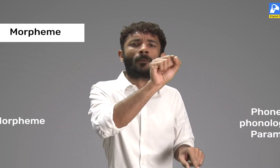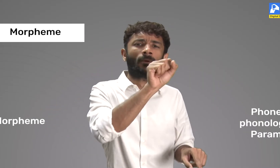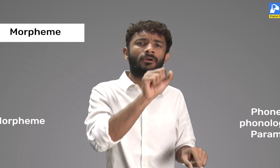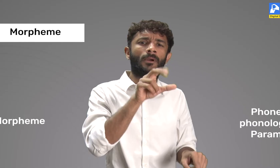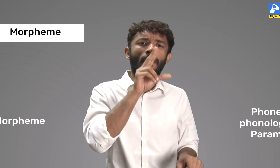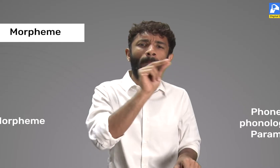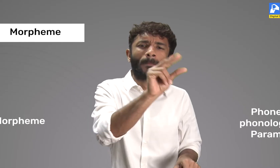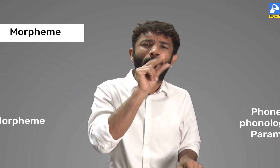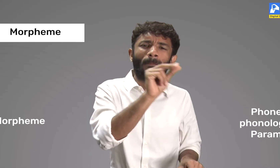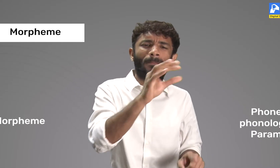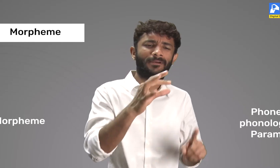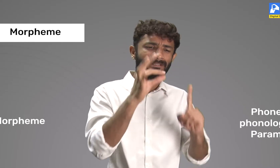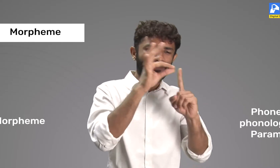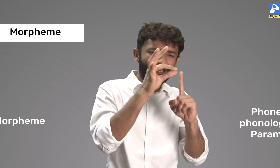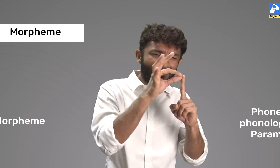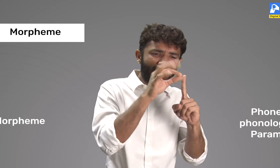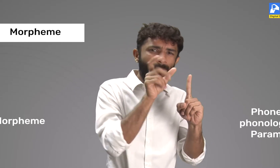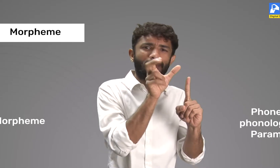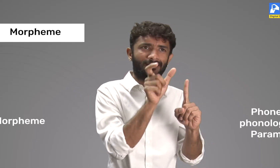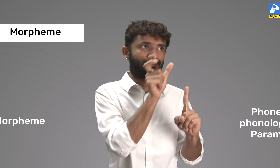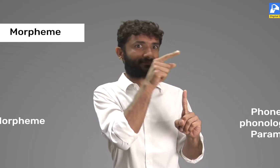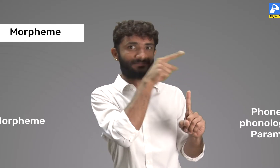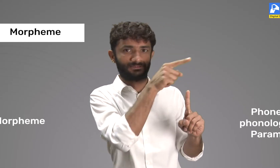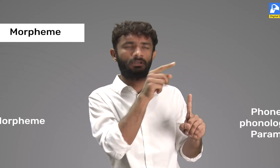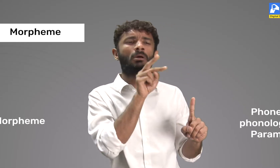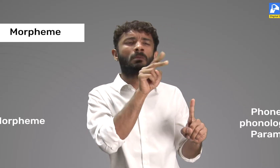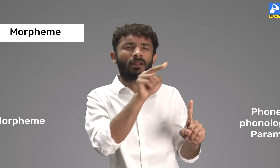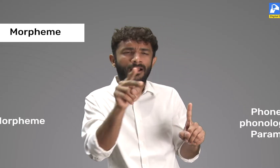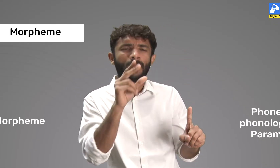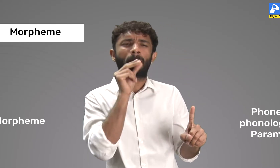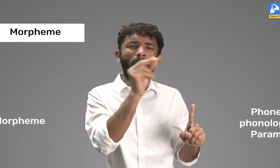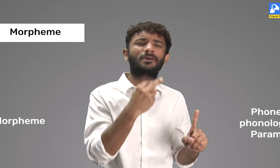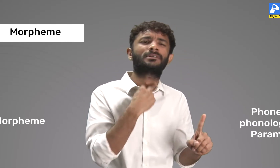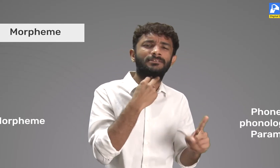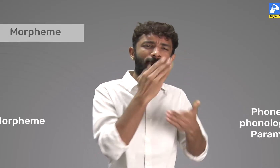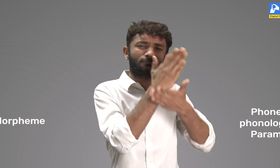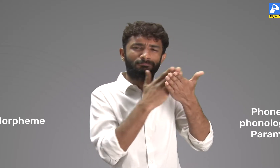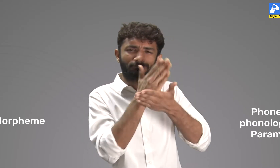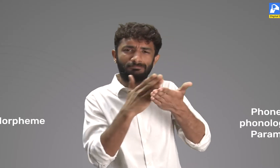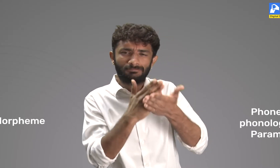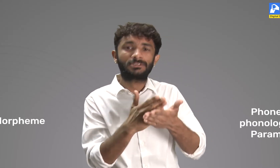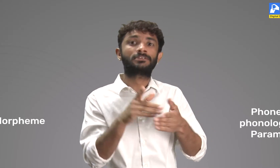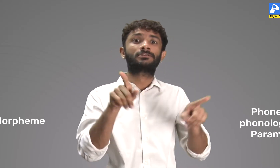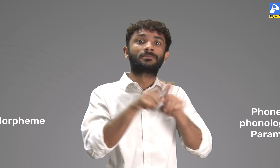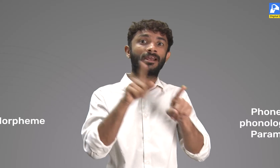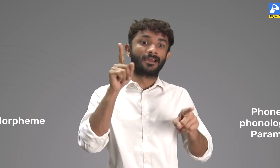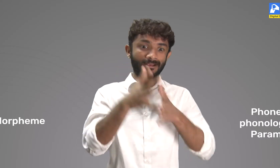Phonemes related to the meaning of sounds and how they can be broken down into smaller parts.